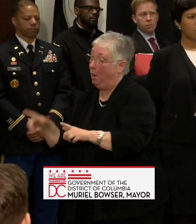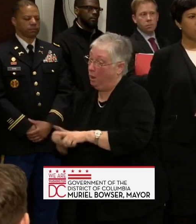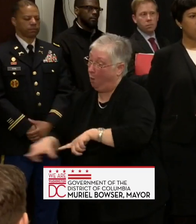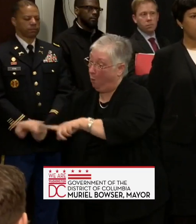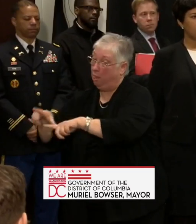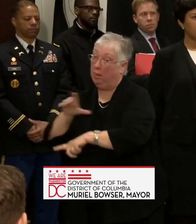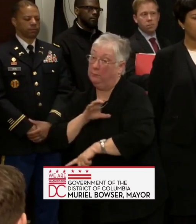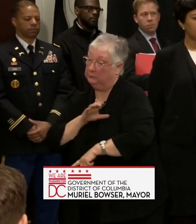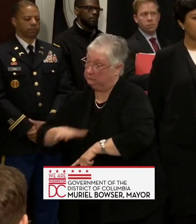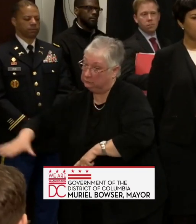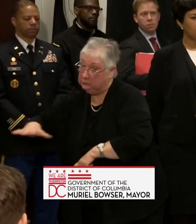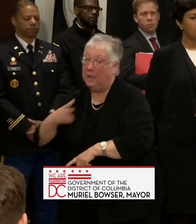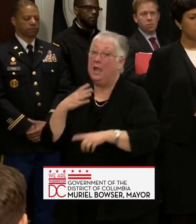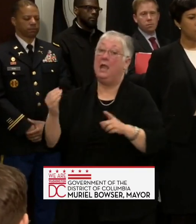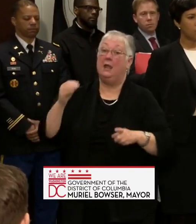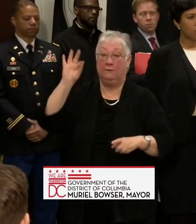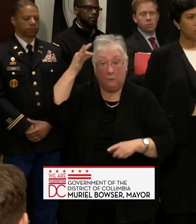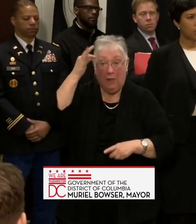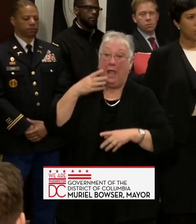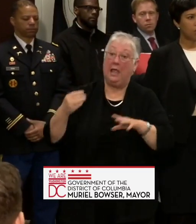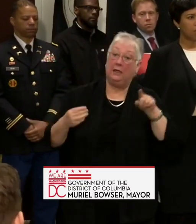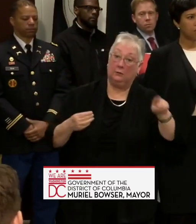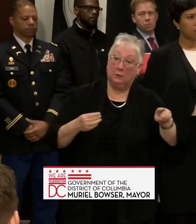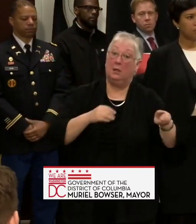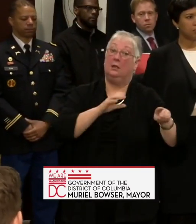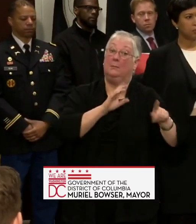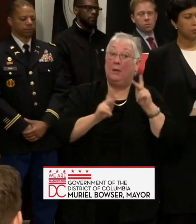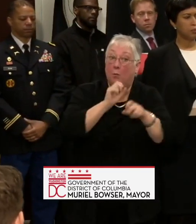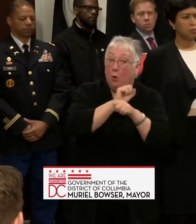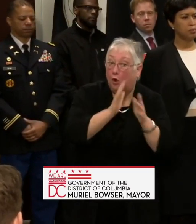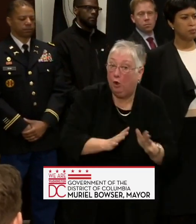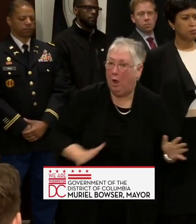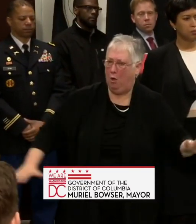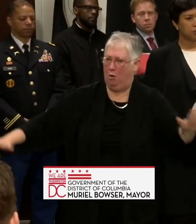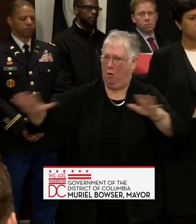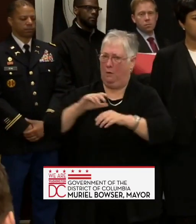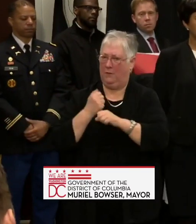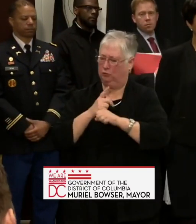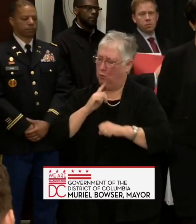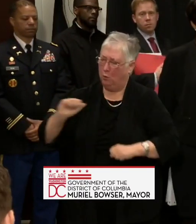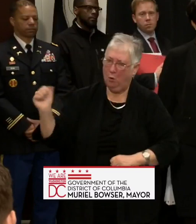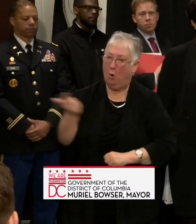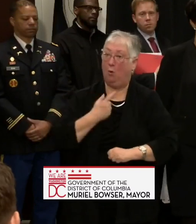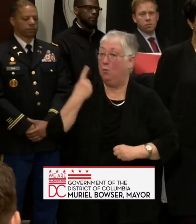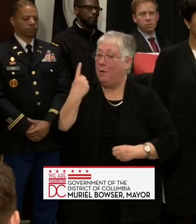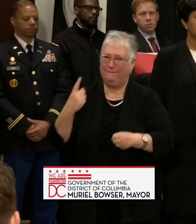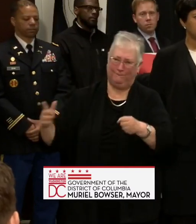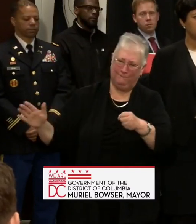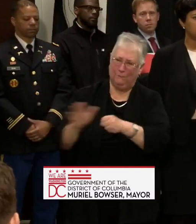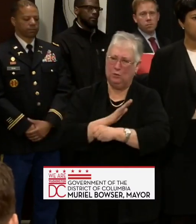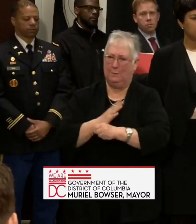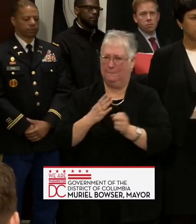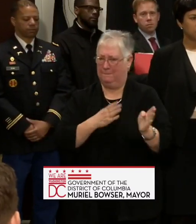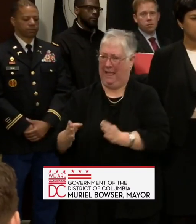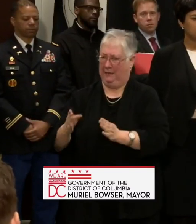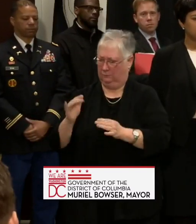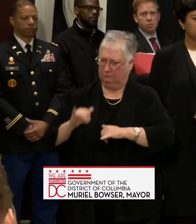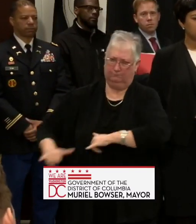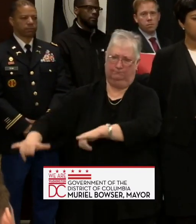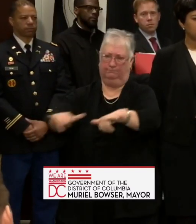REGION AND TO COLLABORATIVELY DEVELOP A COMPREHENSIVE SECURITY PLAN FOR THE INAUGURATION. AND THAT'S WHAT WE HAVE DONE.